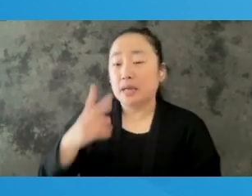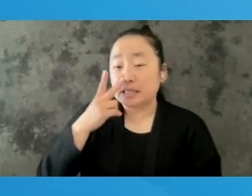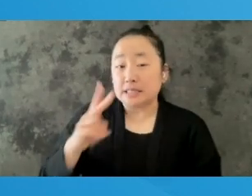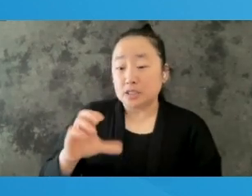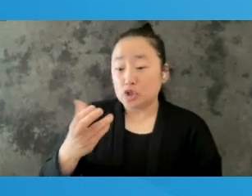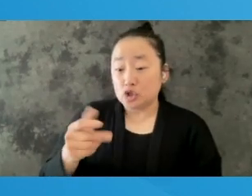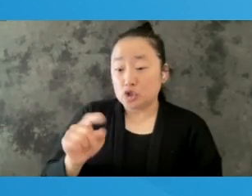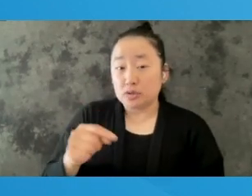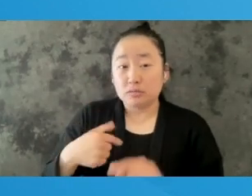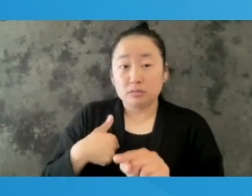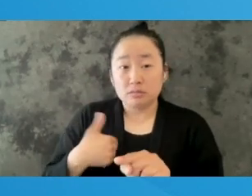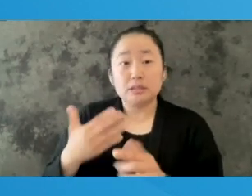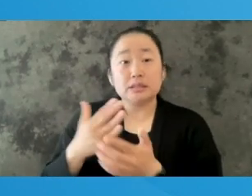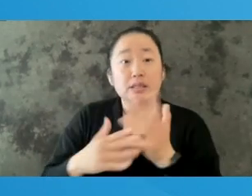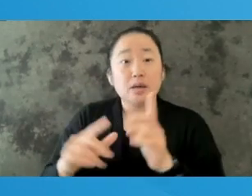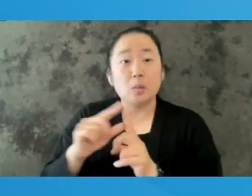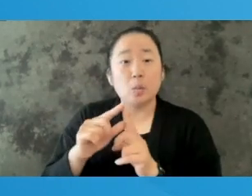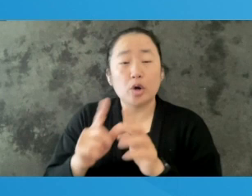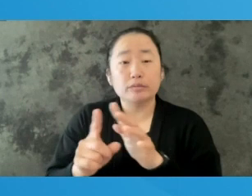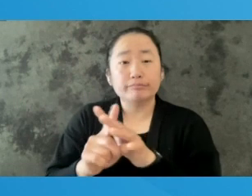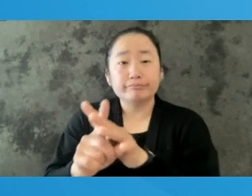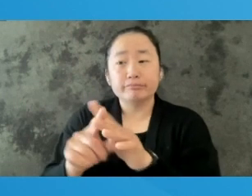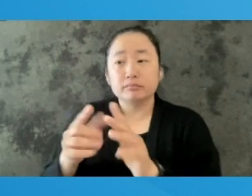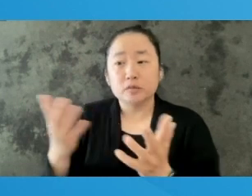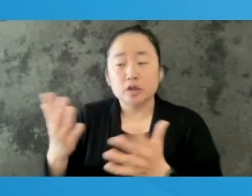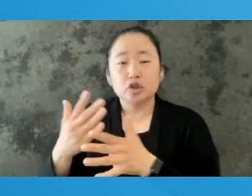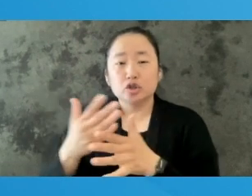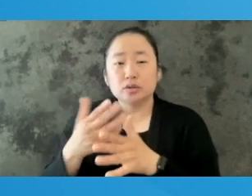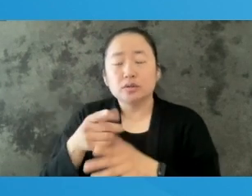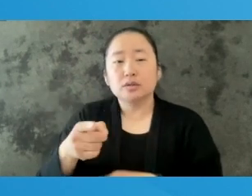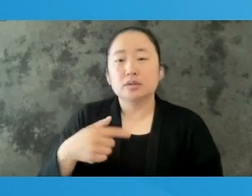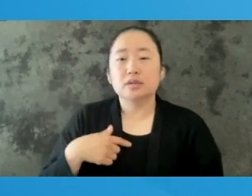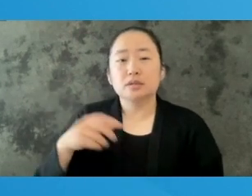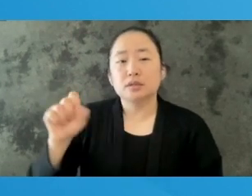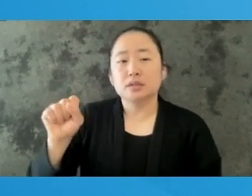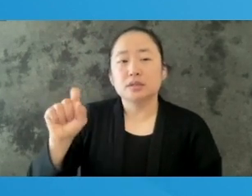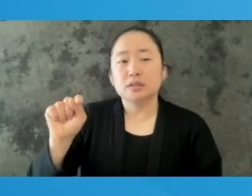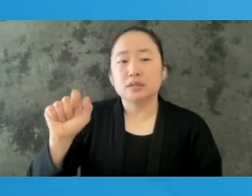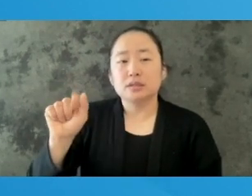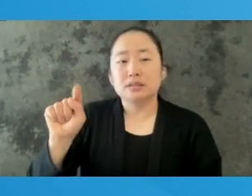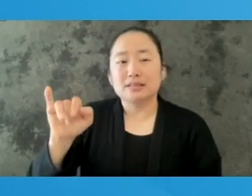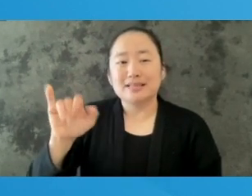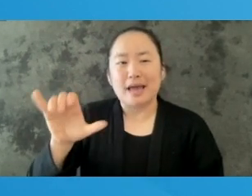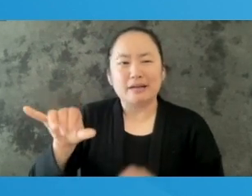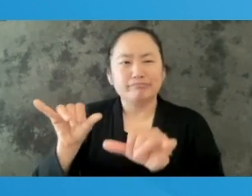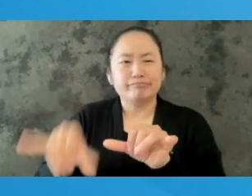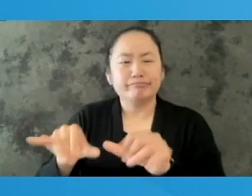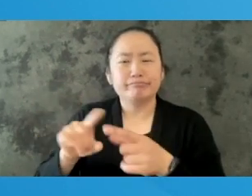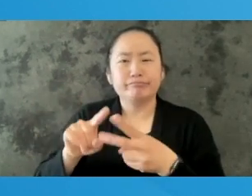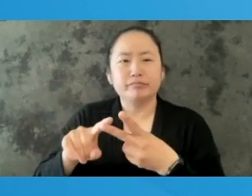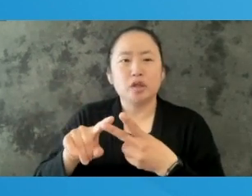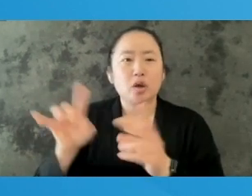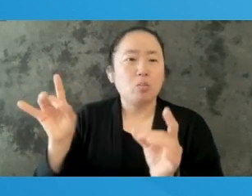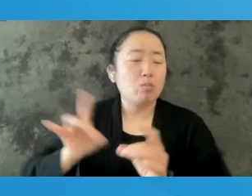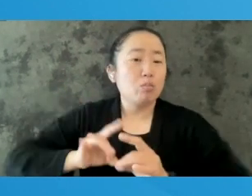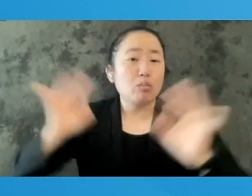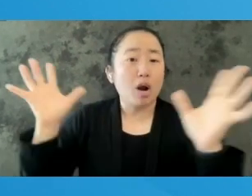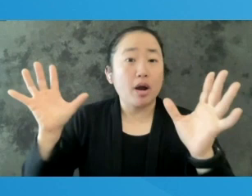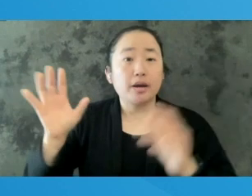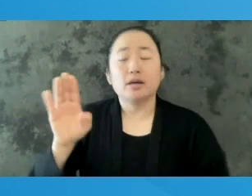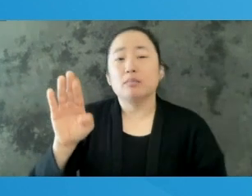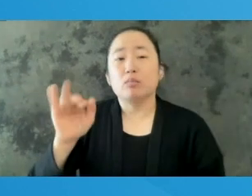Some of the words that are being shared are static, bright, bold, and diverse, strings,